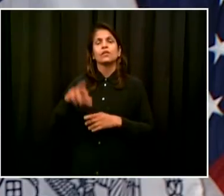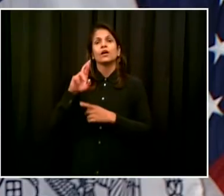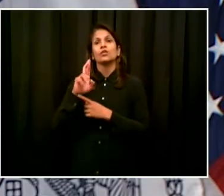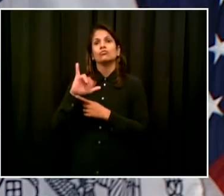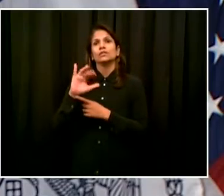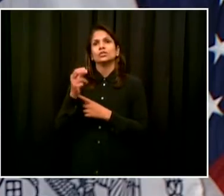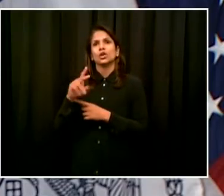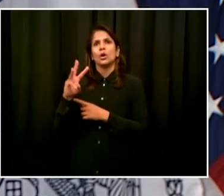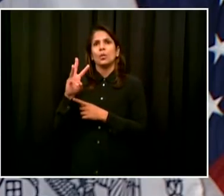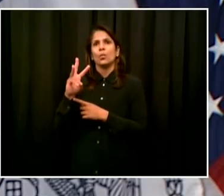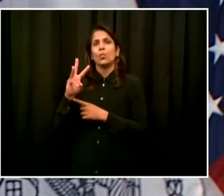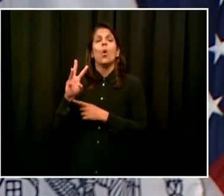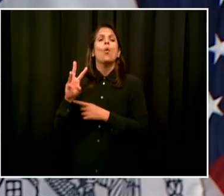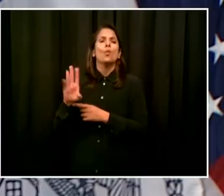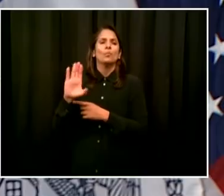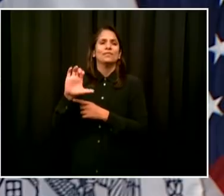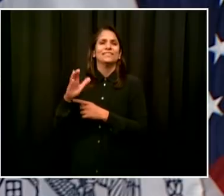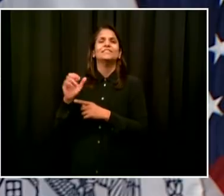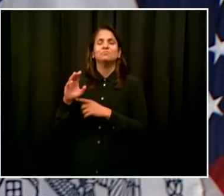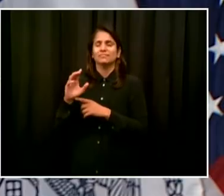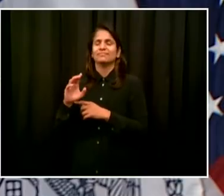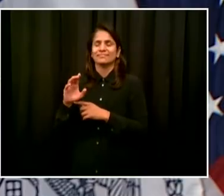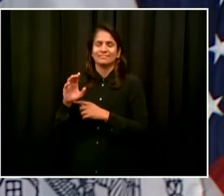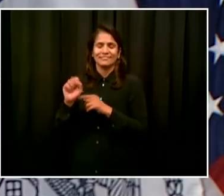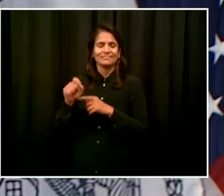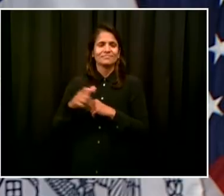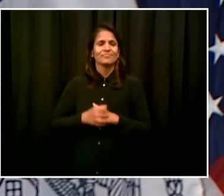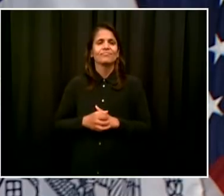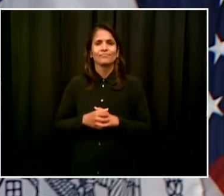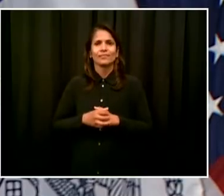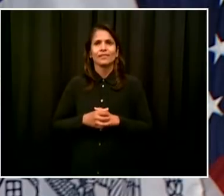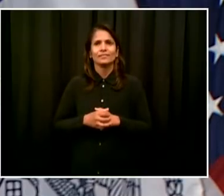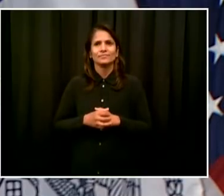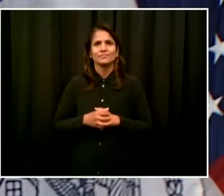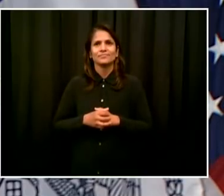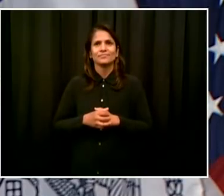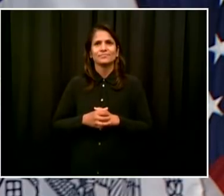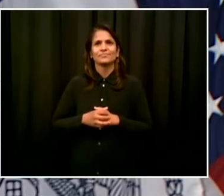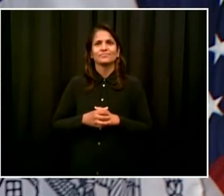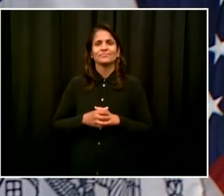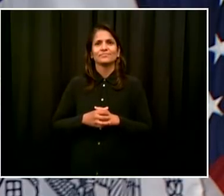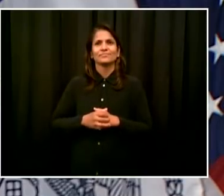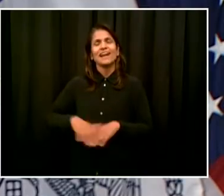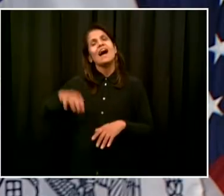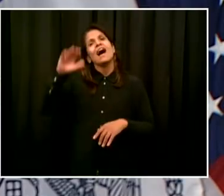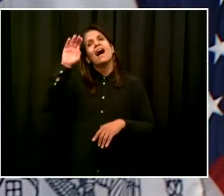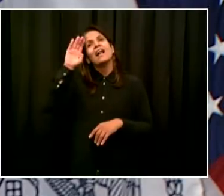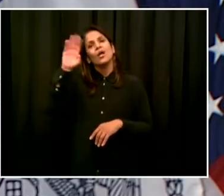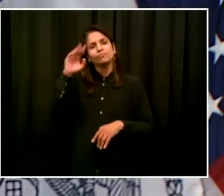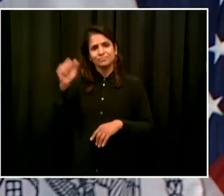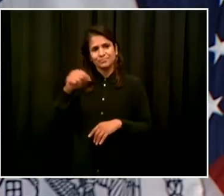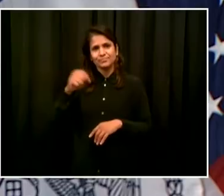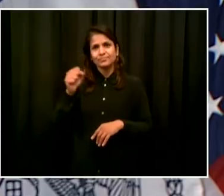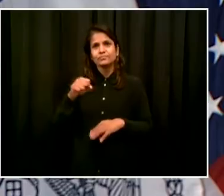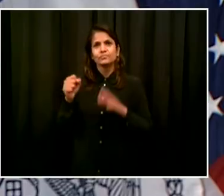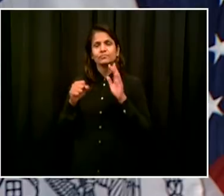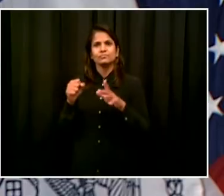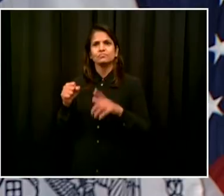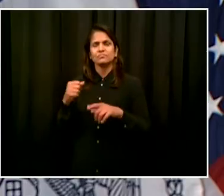NEXT UP IS RICH FROM W CBS